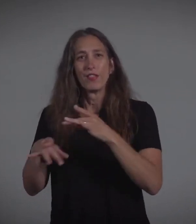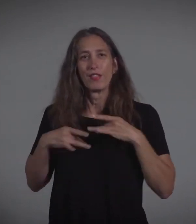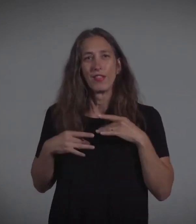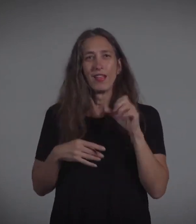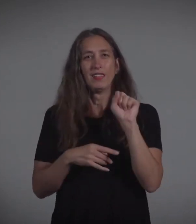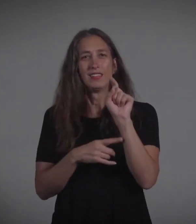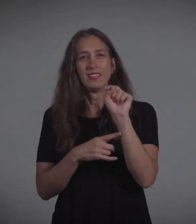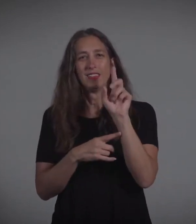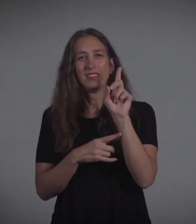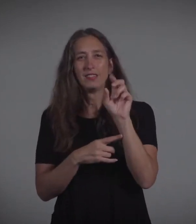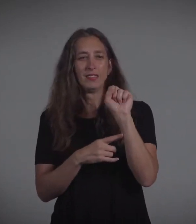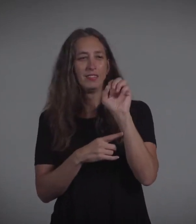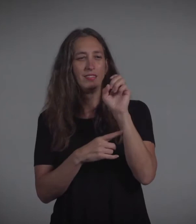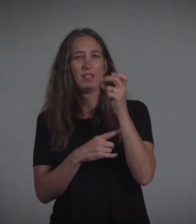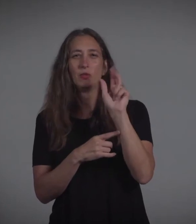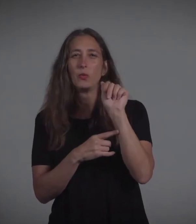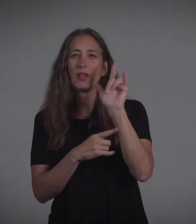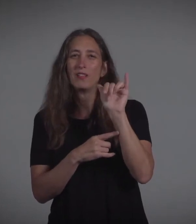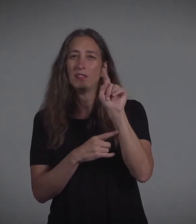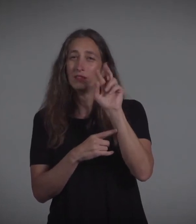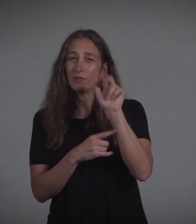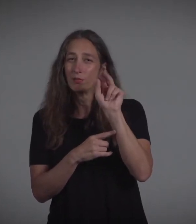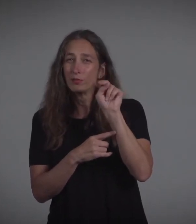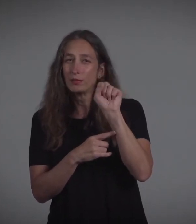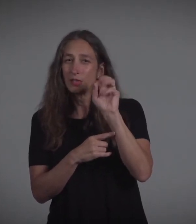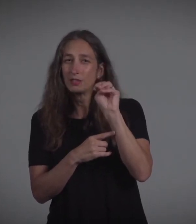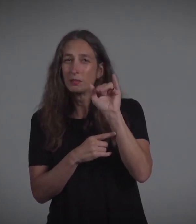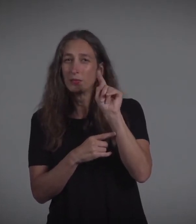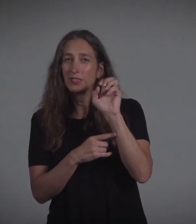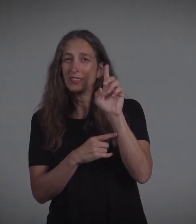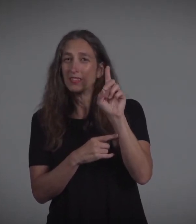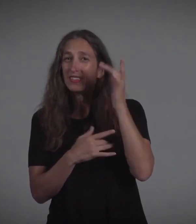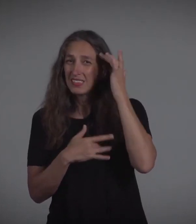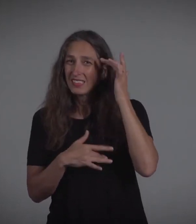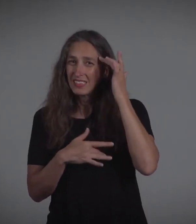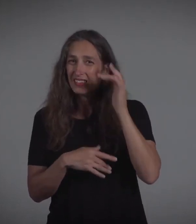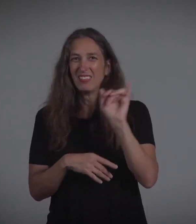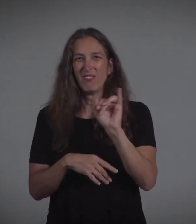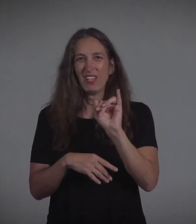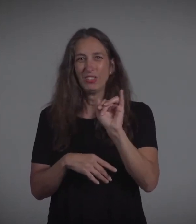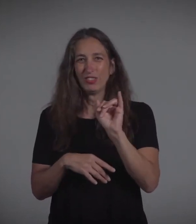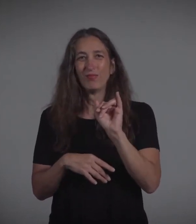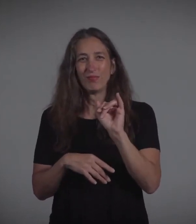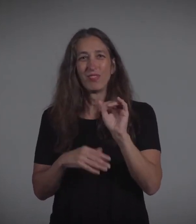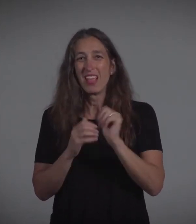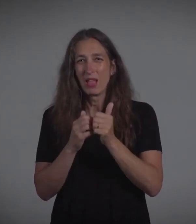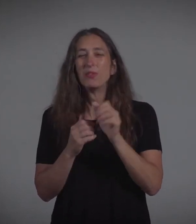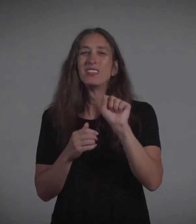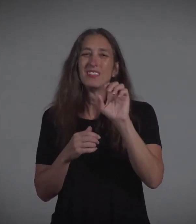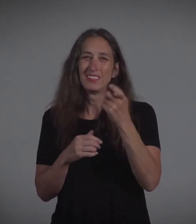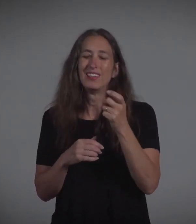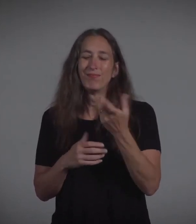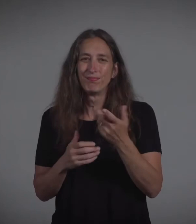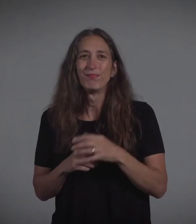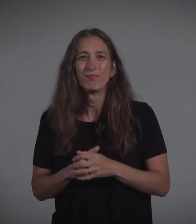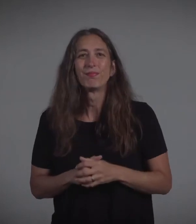The survivor may get an STD - a sexually transmitted disease, or infection, from their abuser.